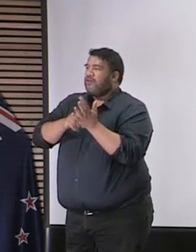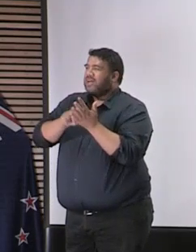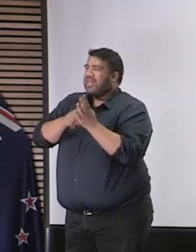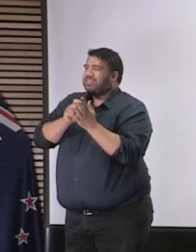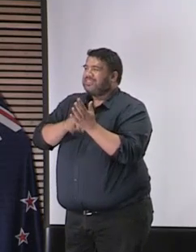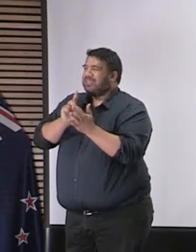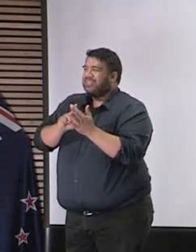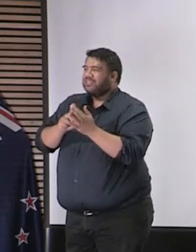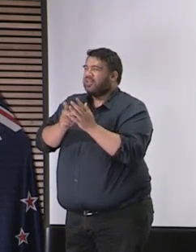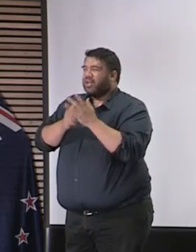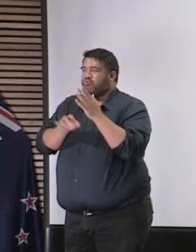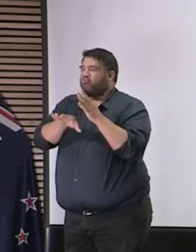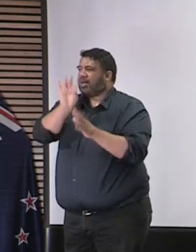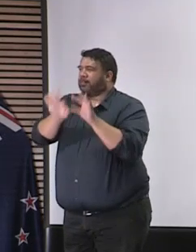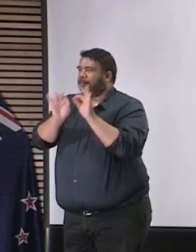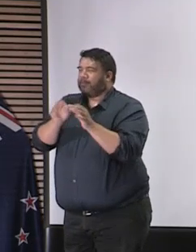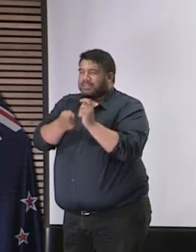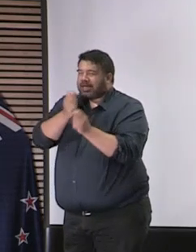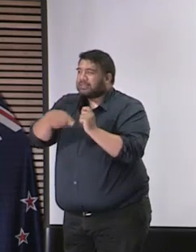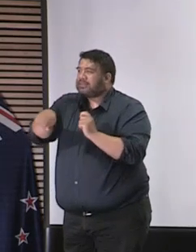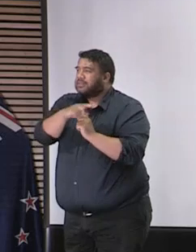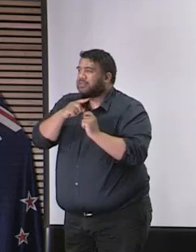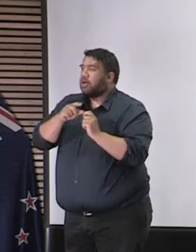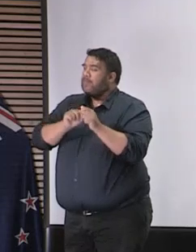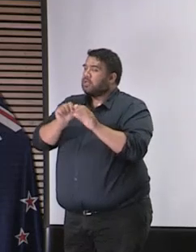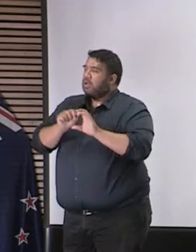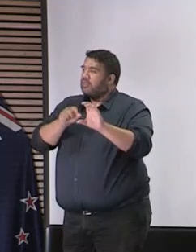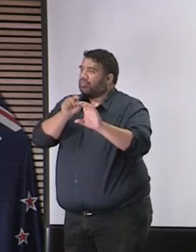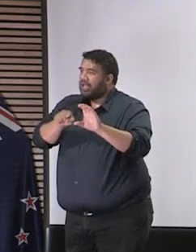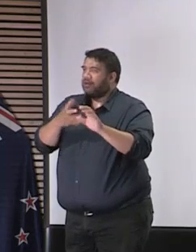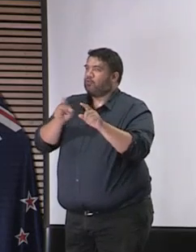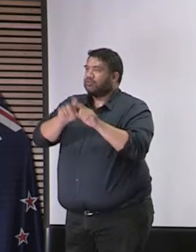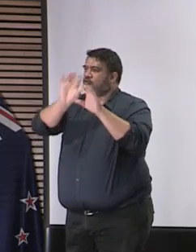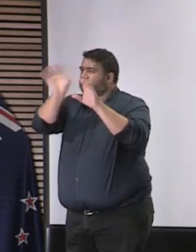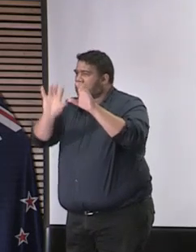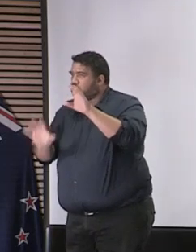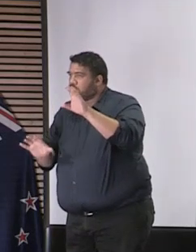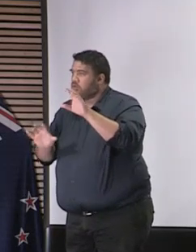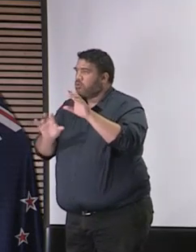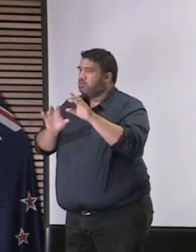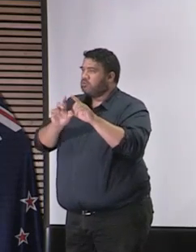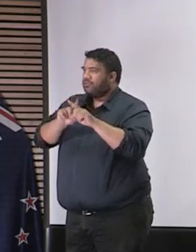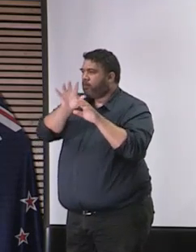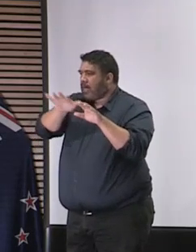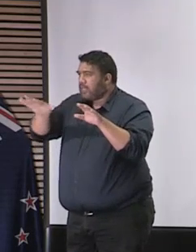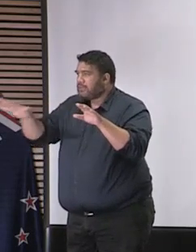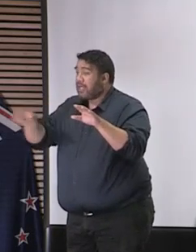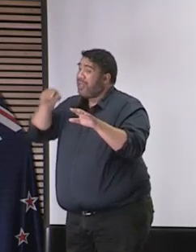million. PRIME MINISTER JACINDA What we should do is do that through the surveillance testing so then we will have population groups